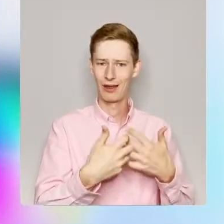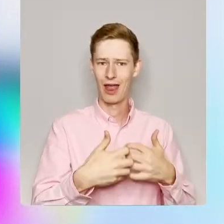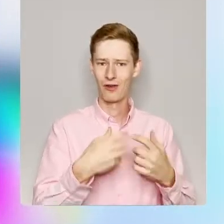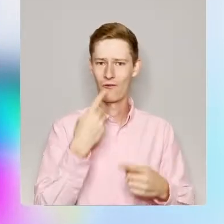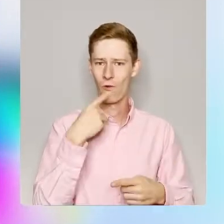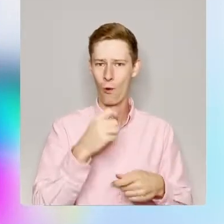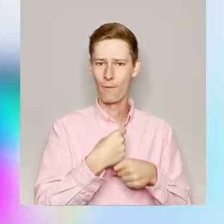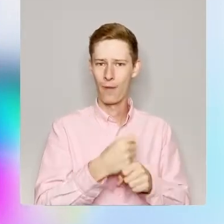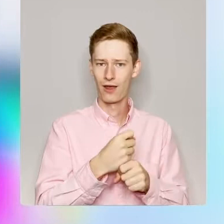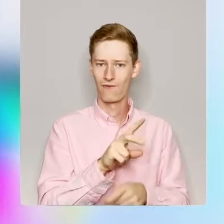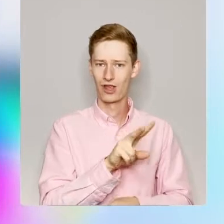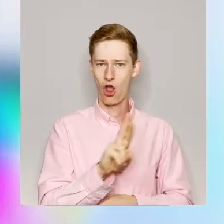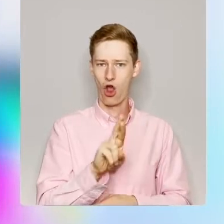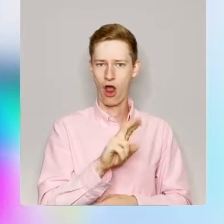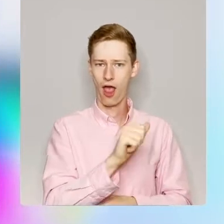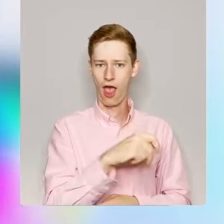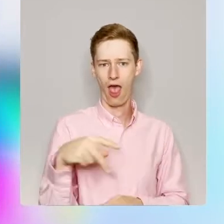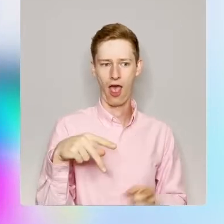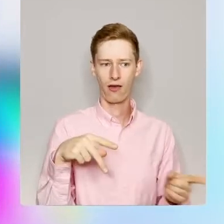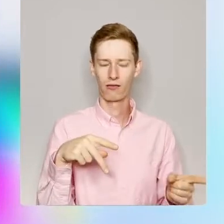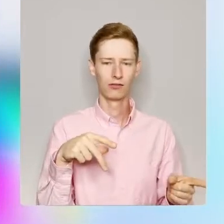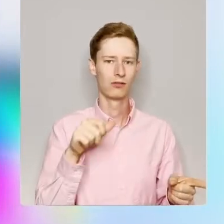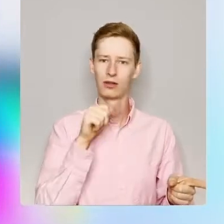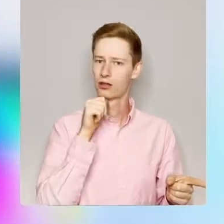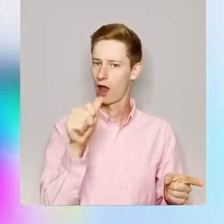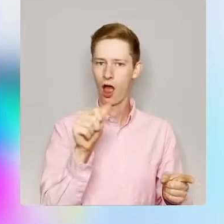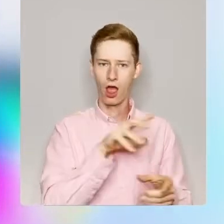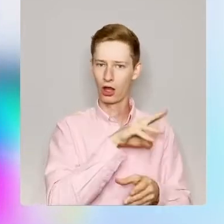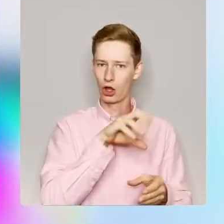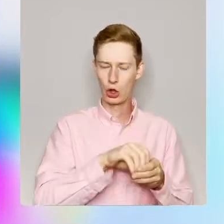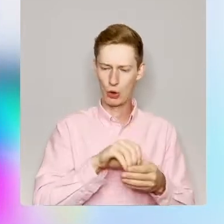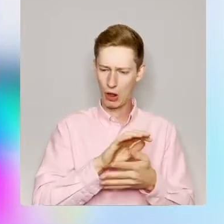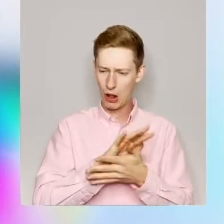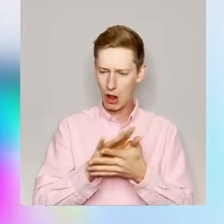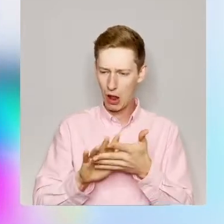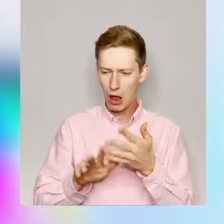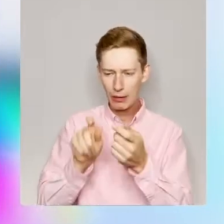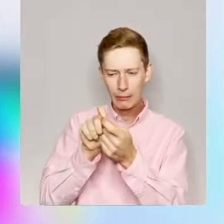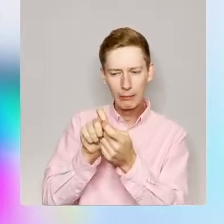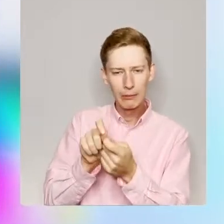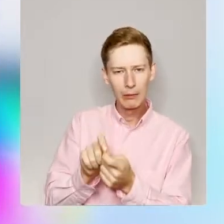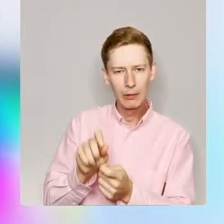to build VR applications don't usually take all of these subtleties around Spatial Audio into account.